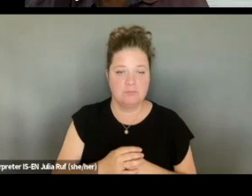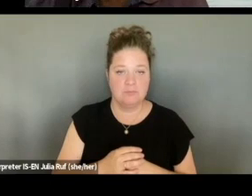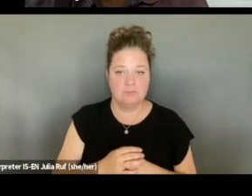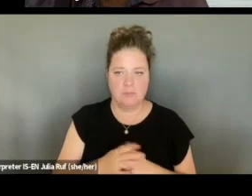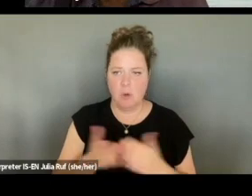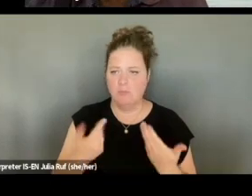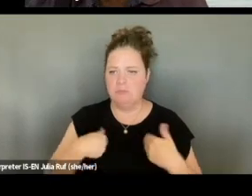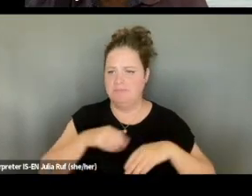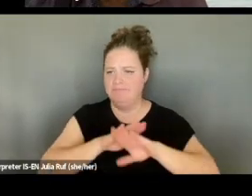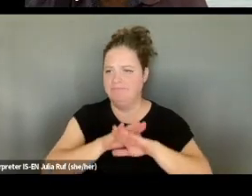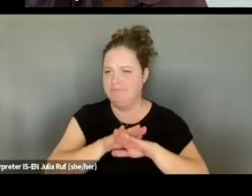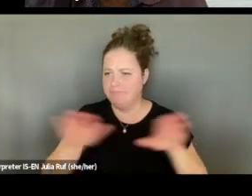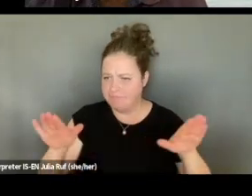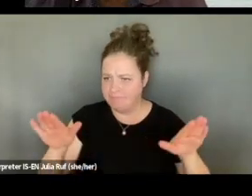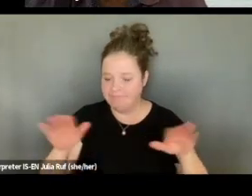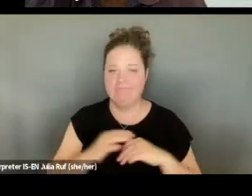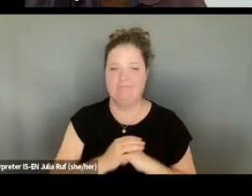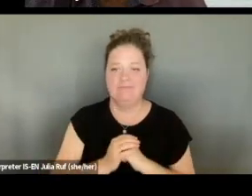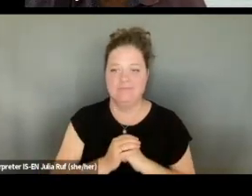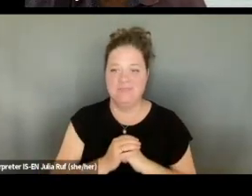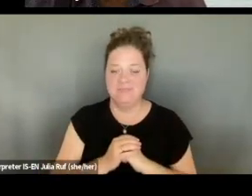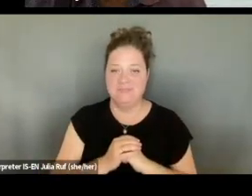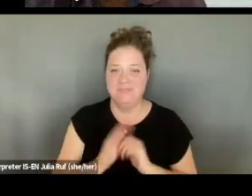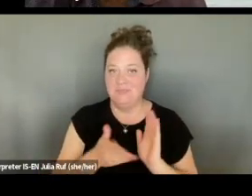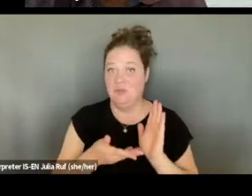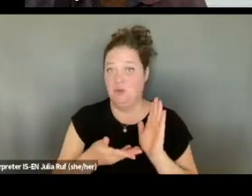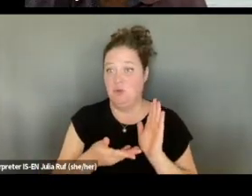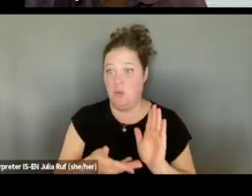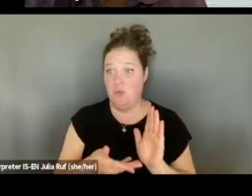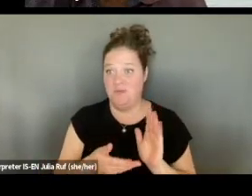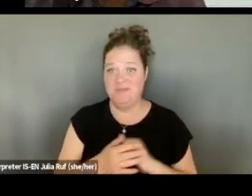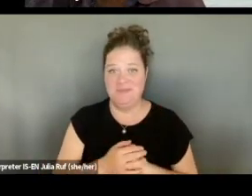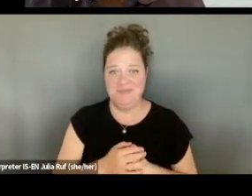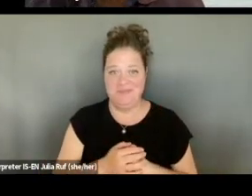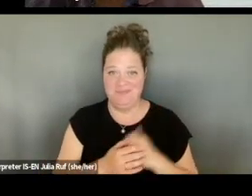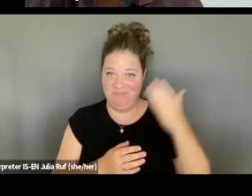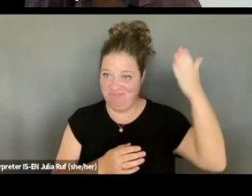so I'll end the poll and share the results.